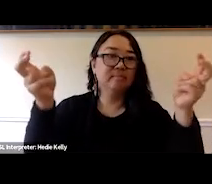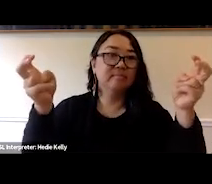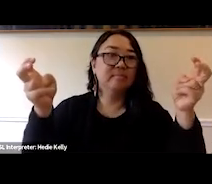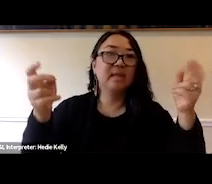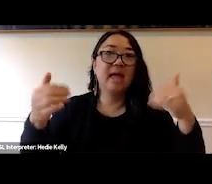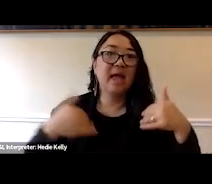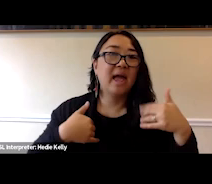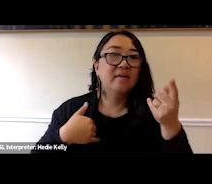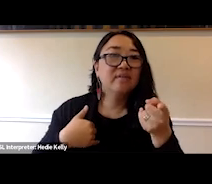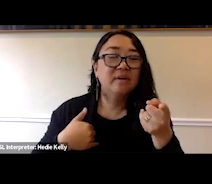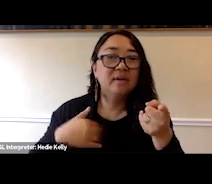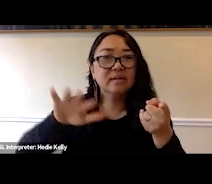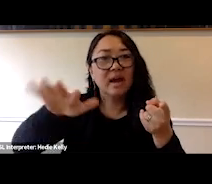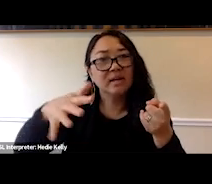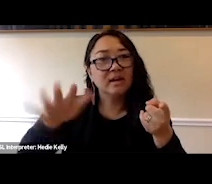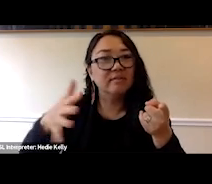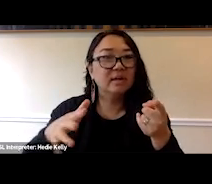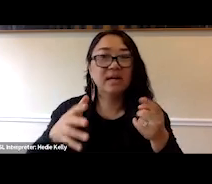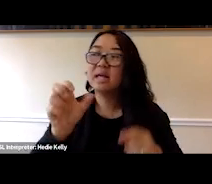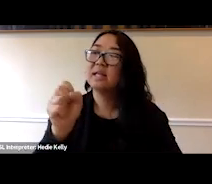We have sort of a subheading here